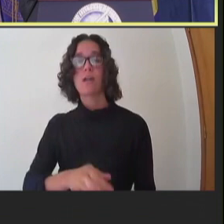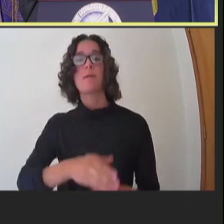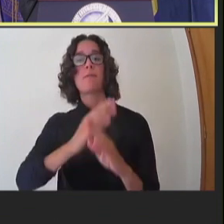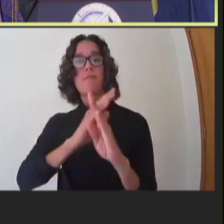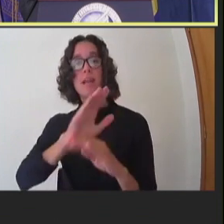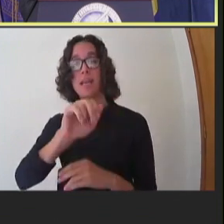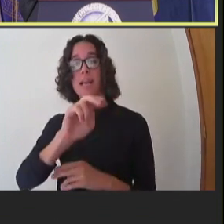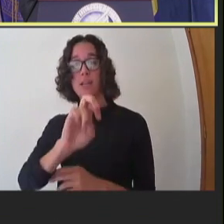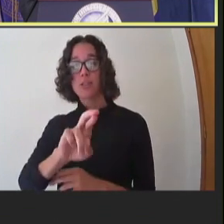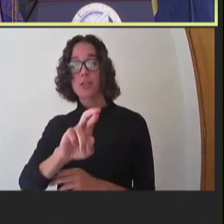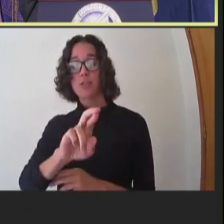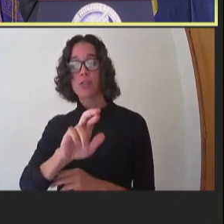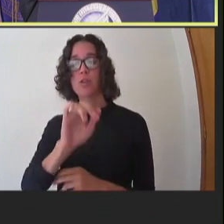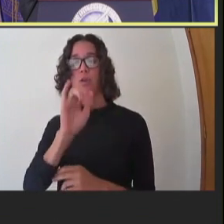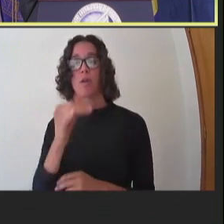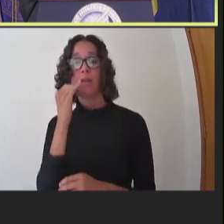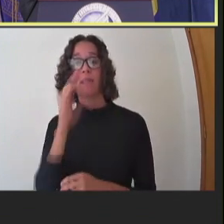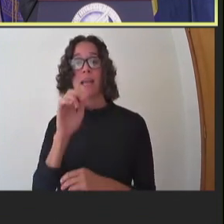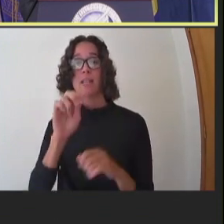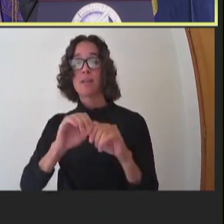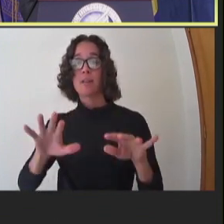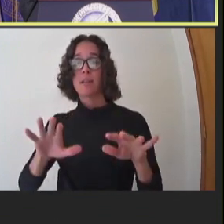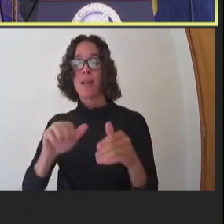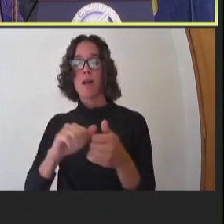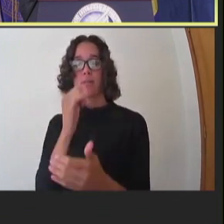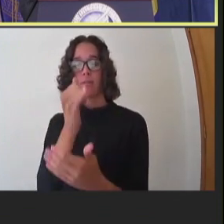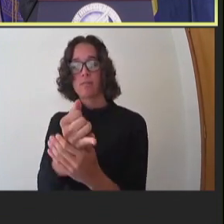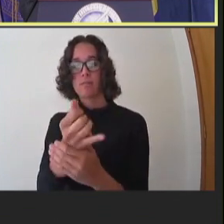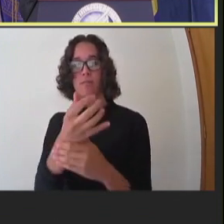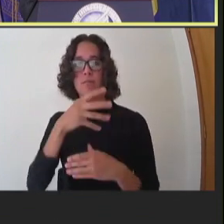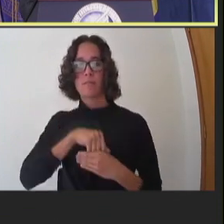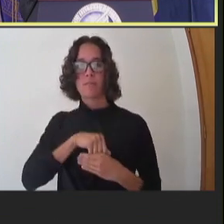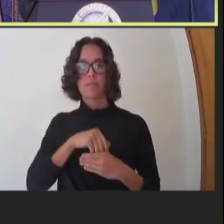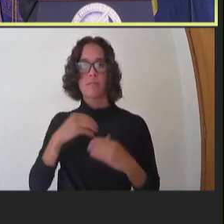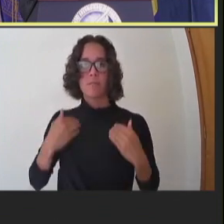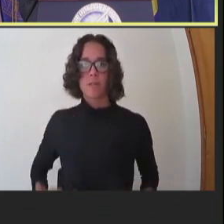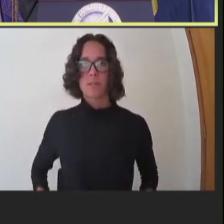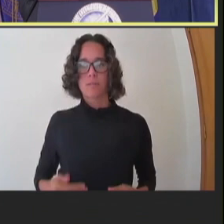Success in the cancer vaccine space will require breaking down silos, investment,